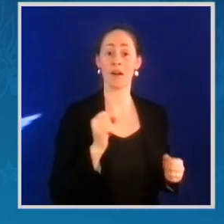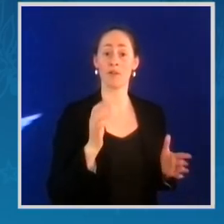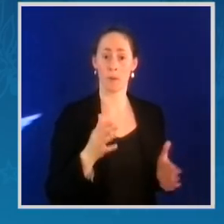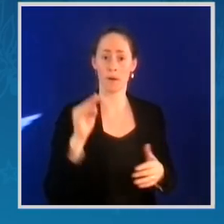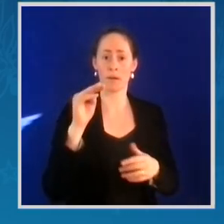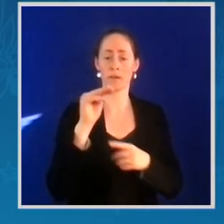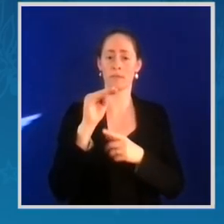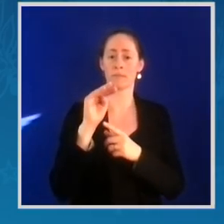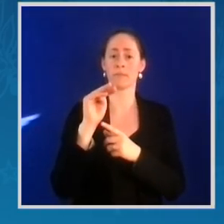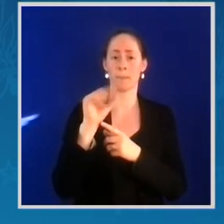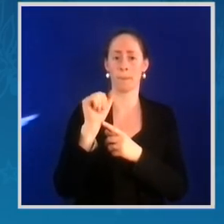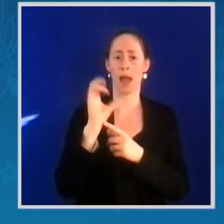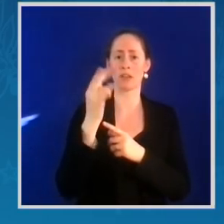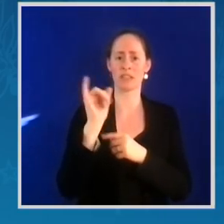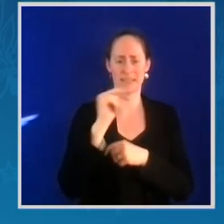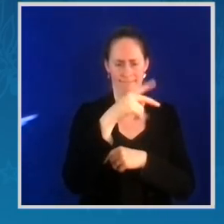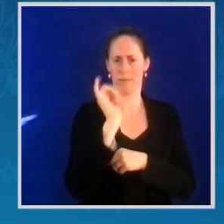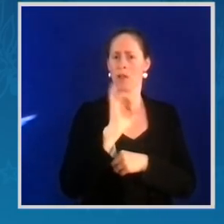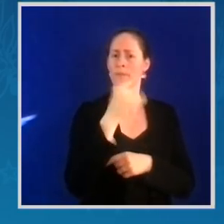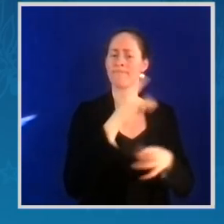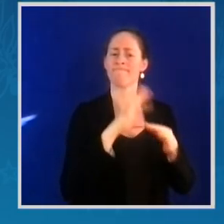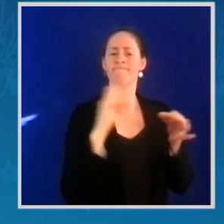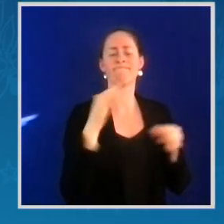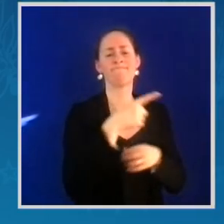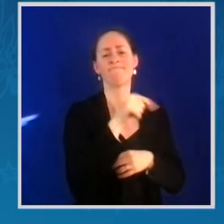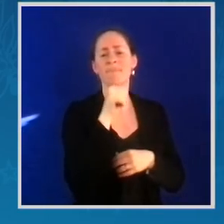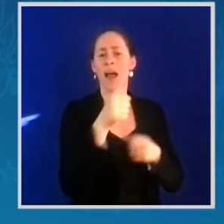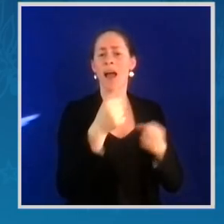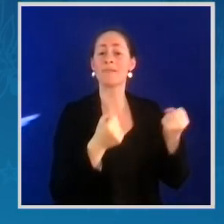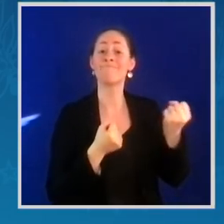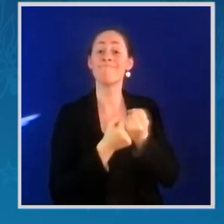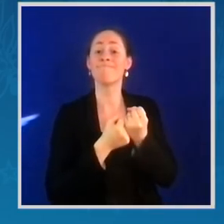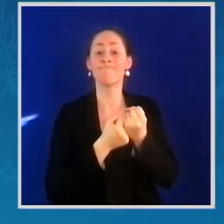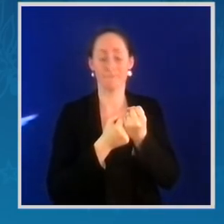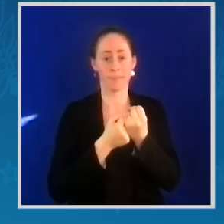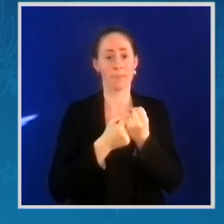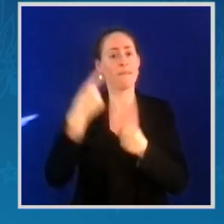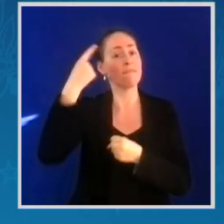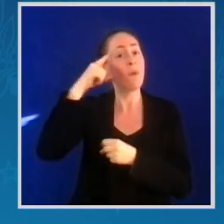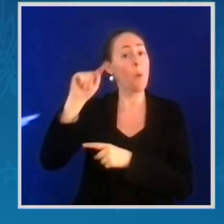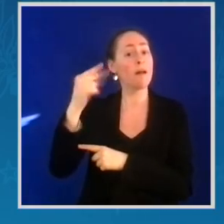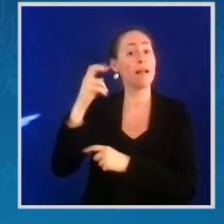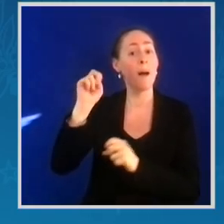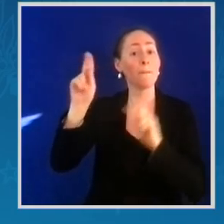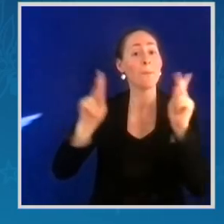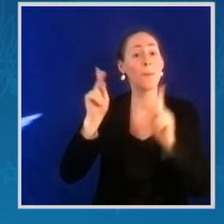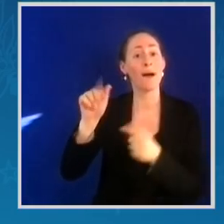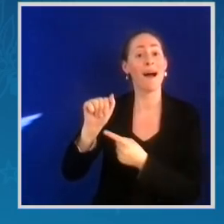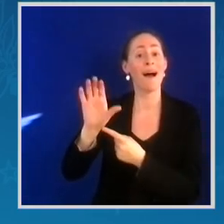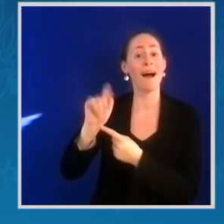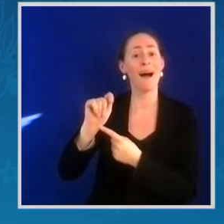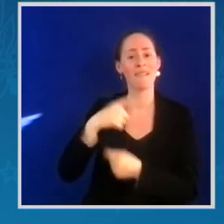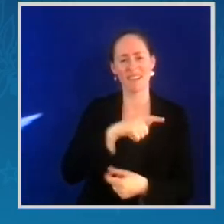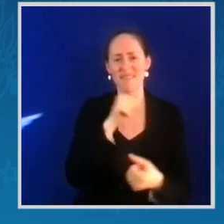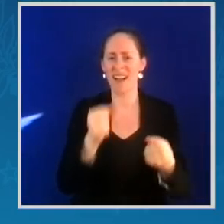Given Senator Mansion's position on that and the current makeup of the Senate. What is your vehicle for moving forward